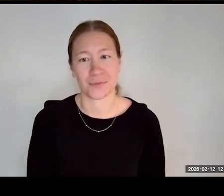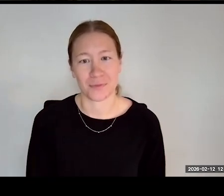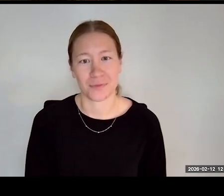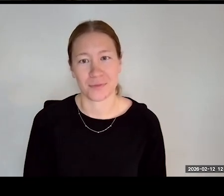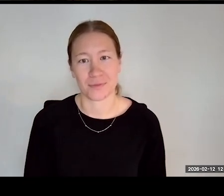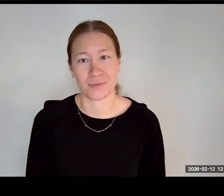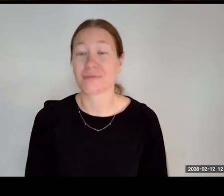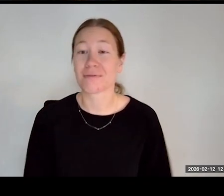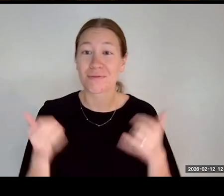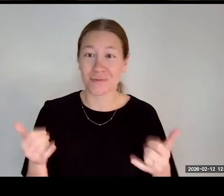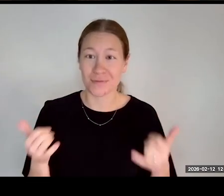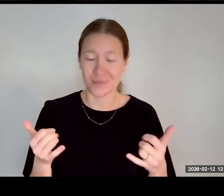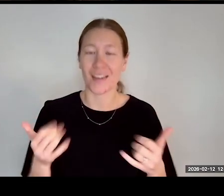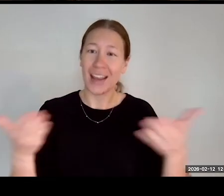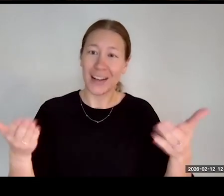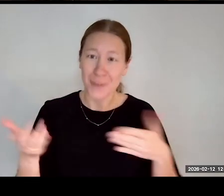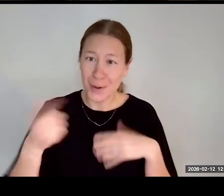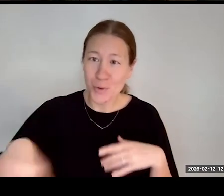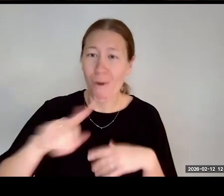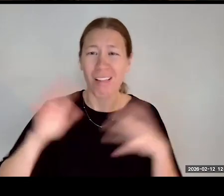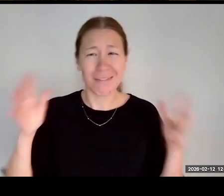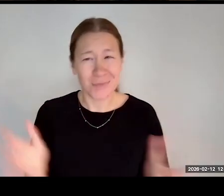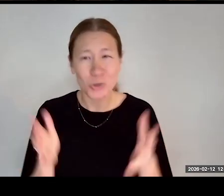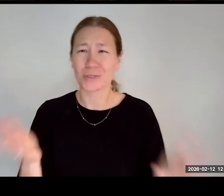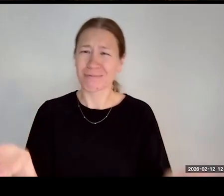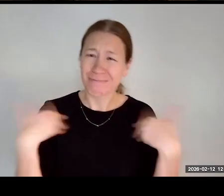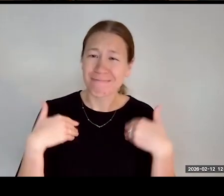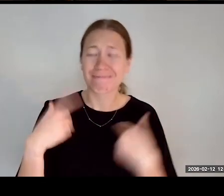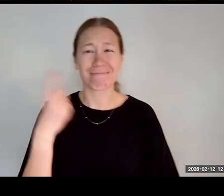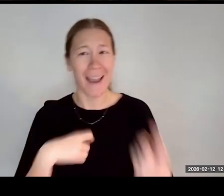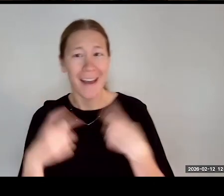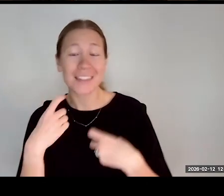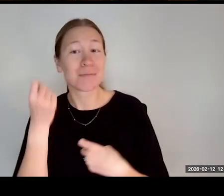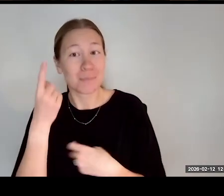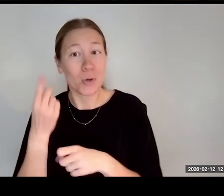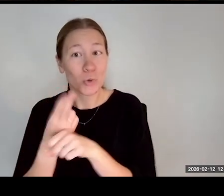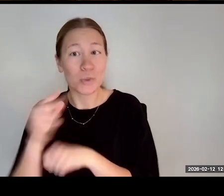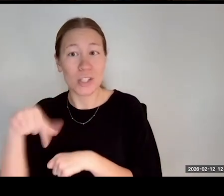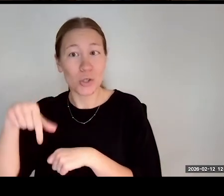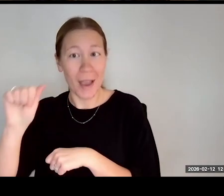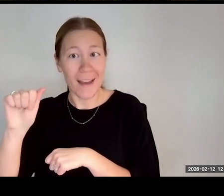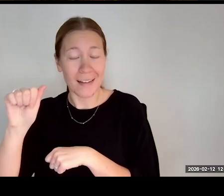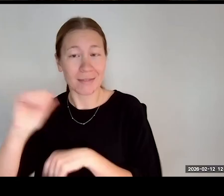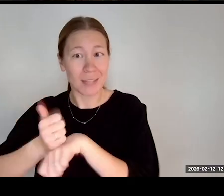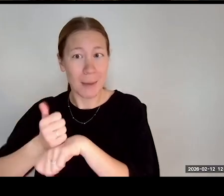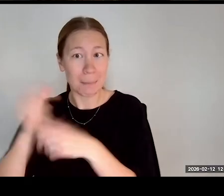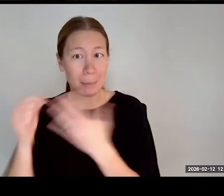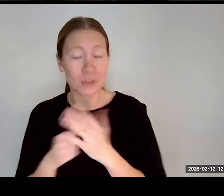So today, we do invite you and encourage you to ask questions using the Q&A feature. There will also be opportunities, as I mentioned,